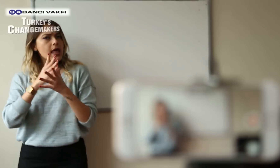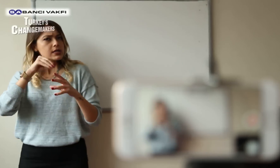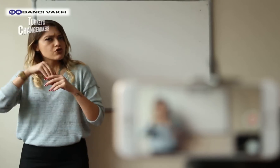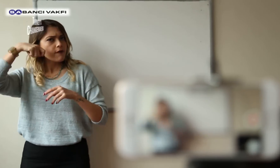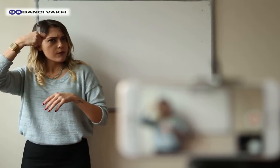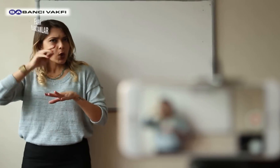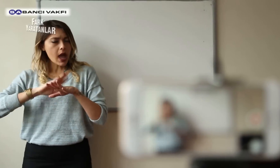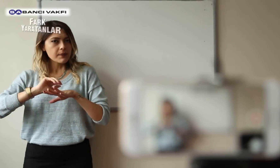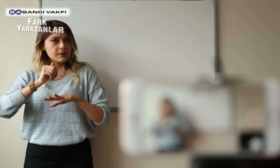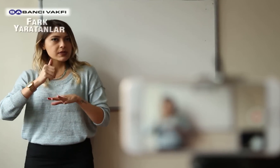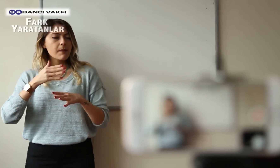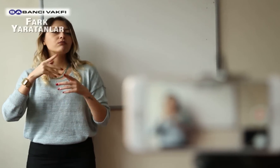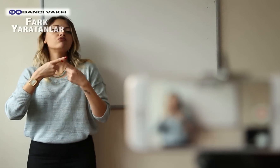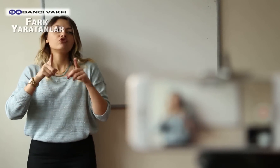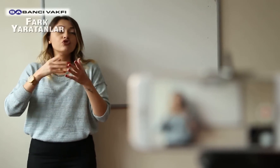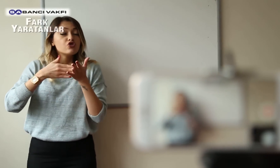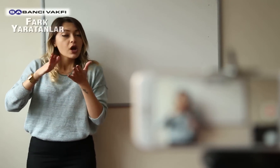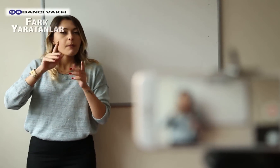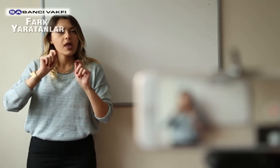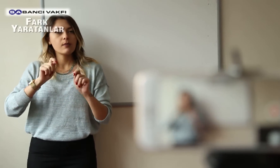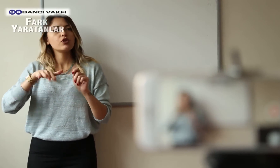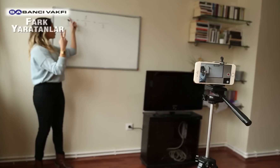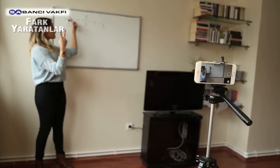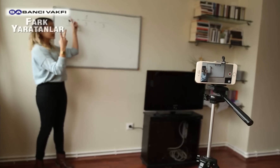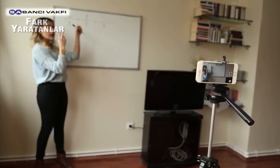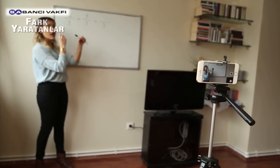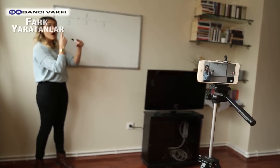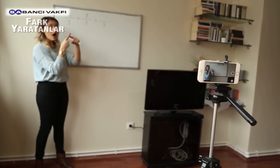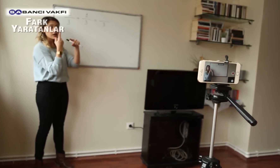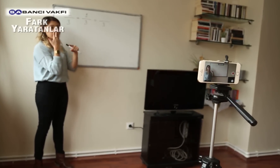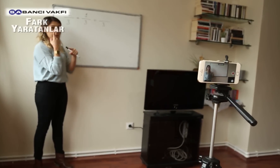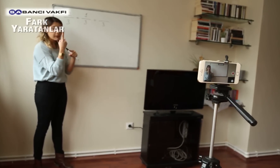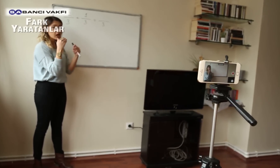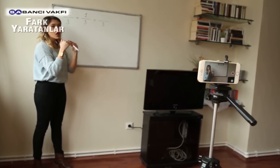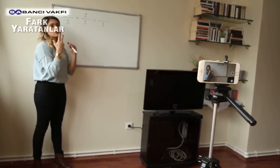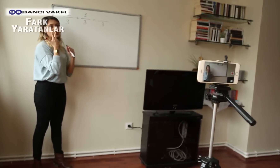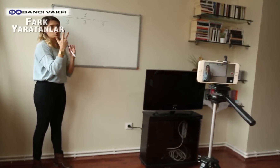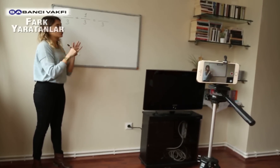…via YouTube for hearing impaired/deaf community to eliminate unequal opportunity in education.